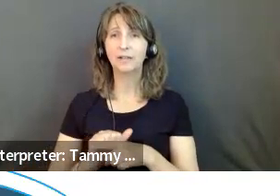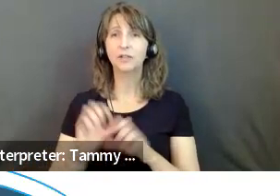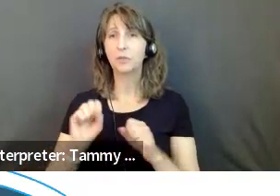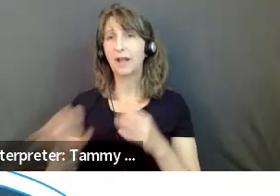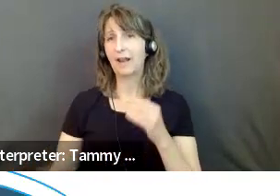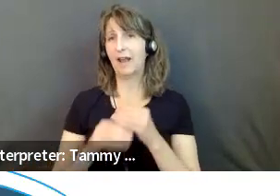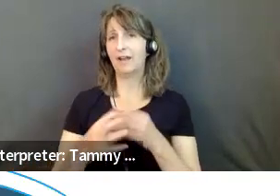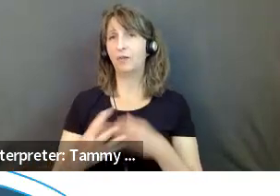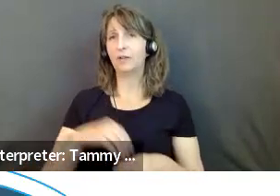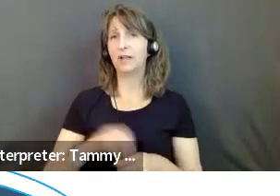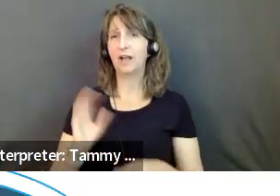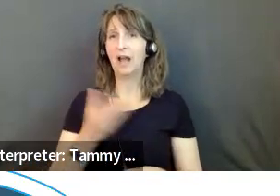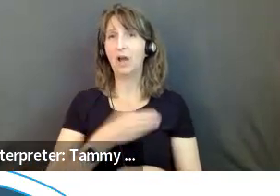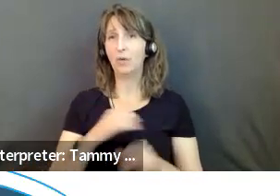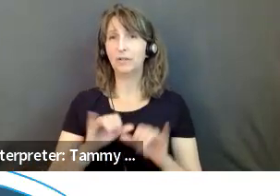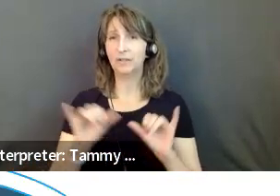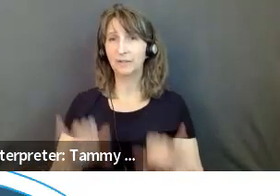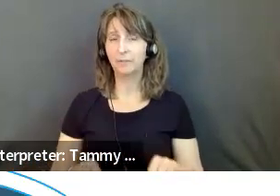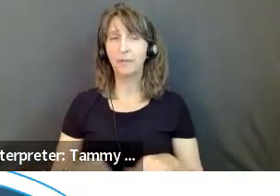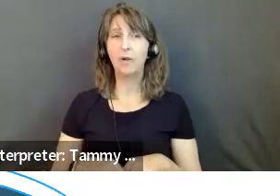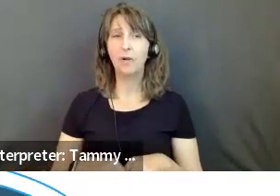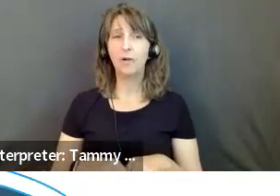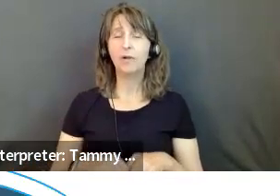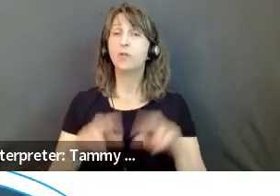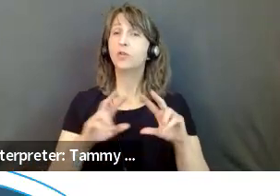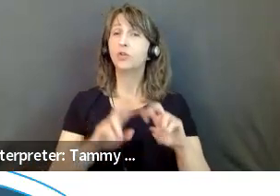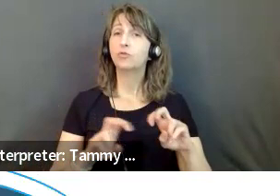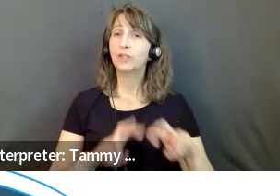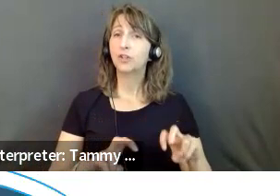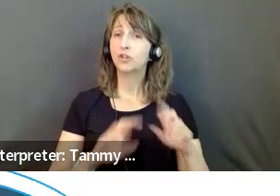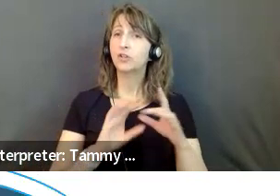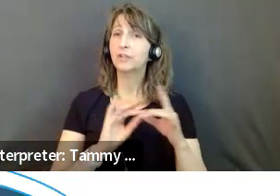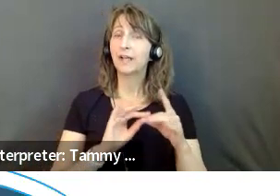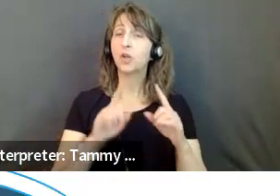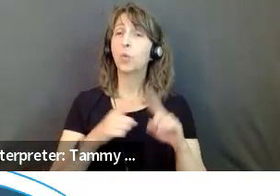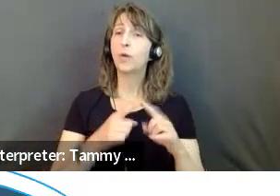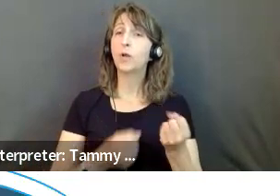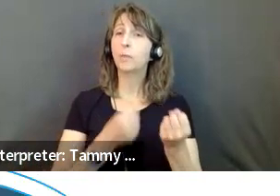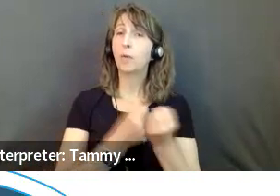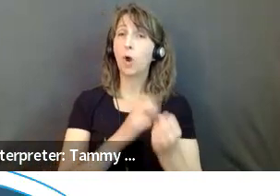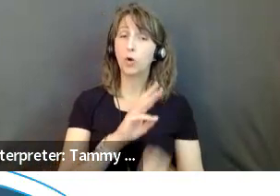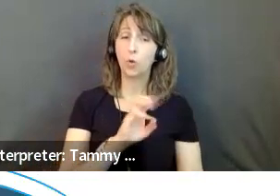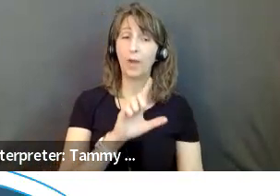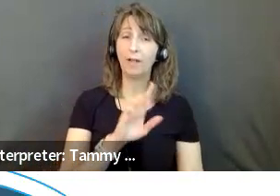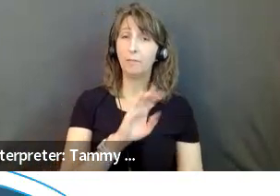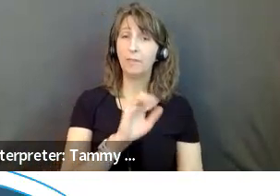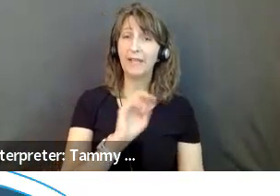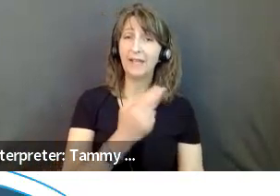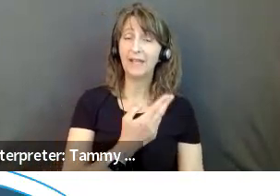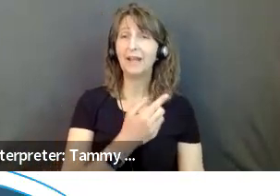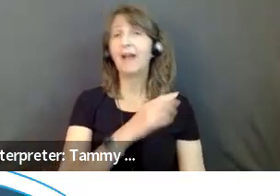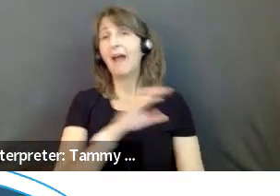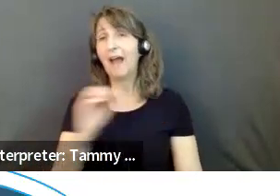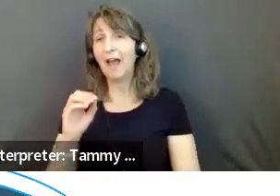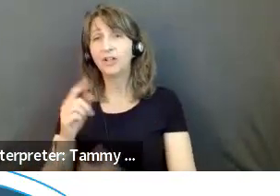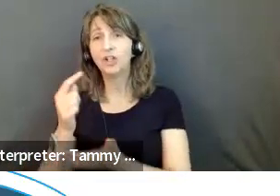And what we know is that the research says when we compare promoting well being with treatment, using traditional behavioral health practices.